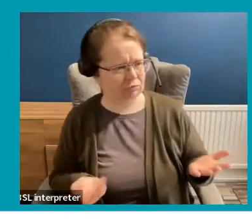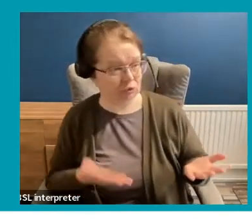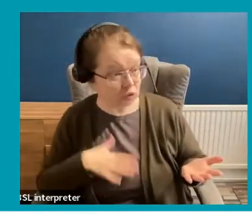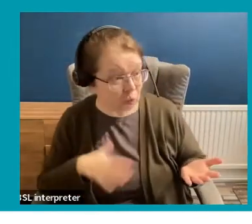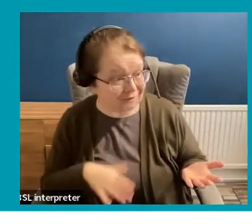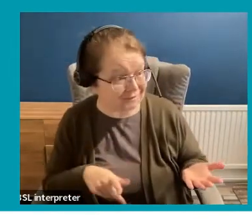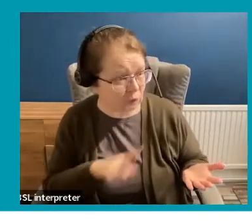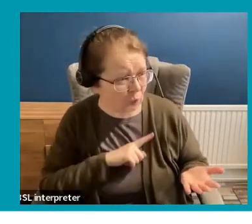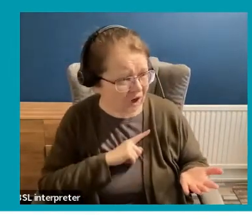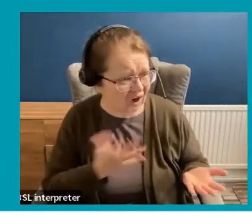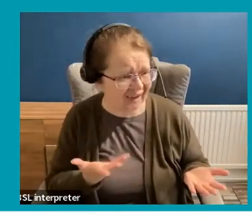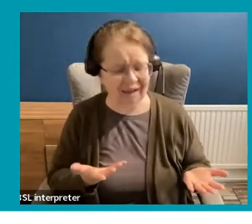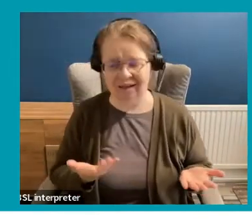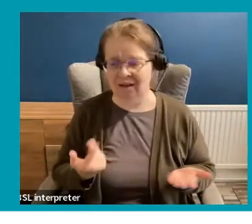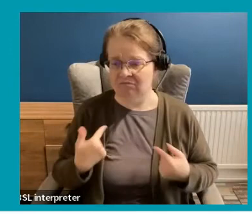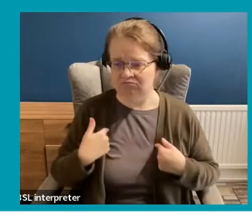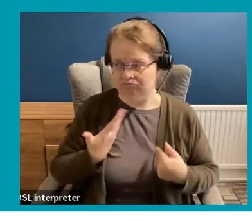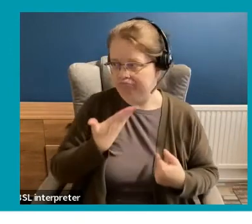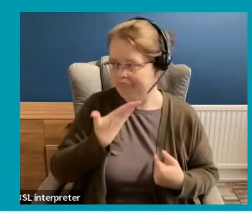They said because we don't have any black people here.